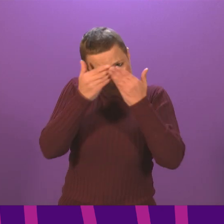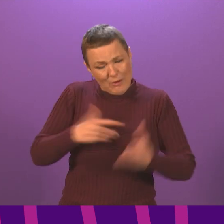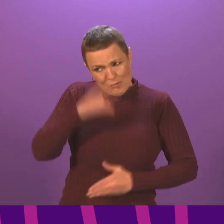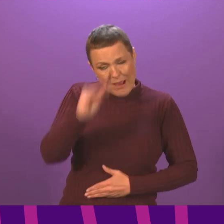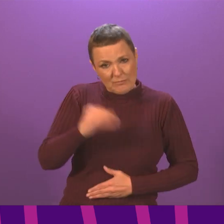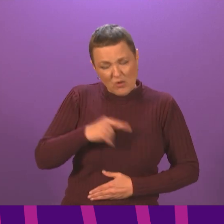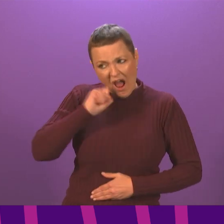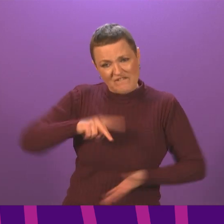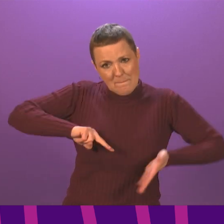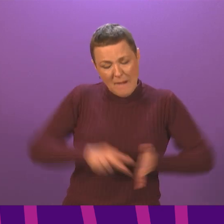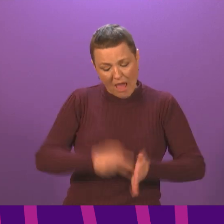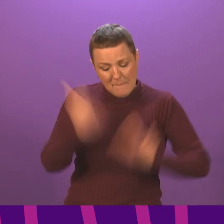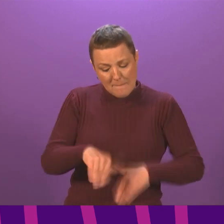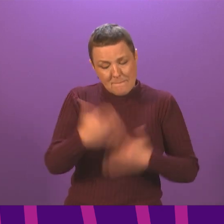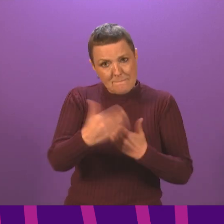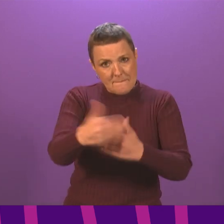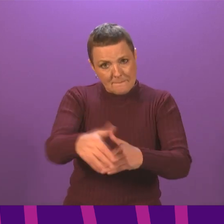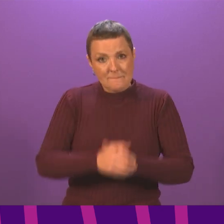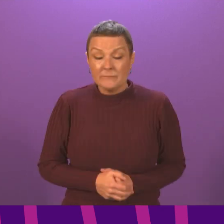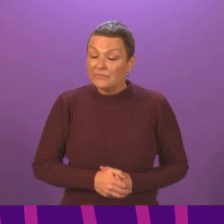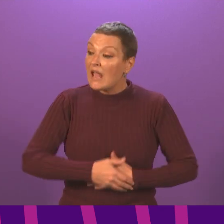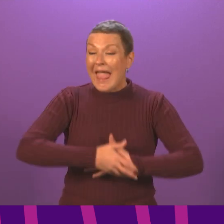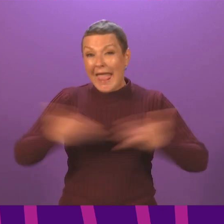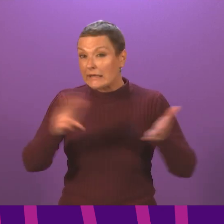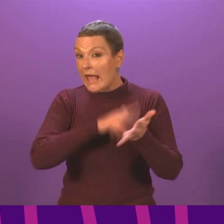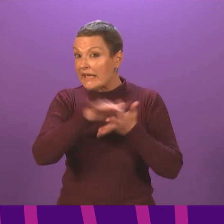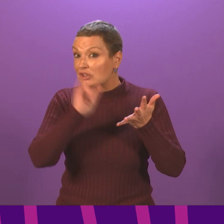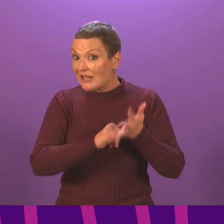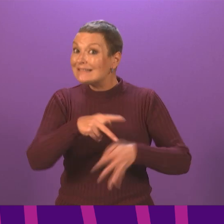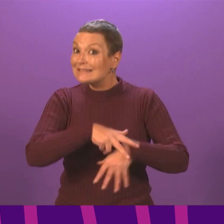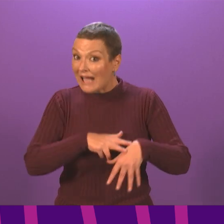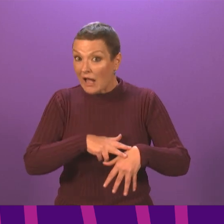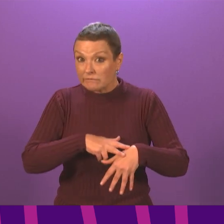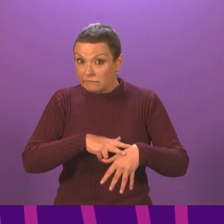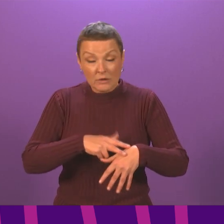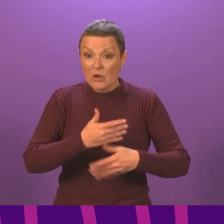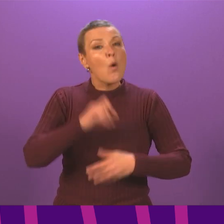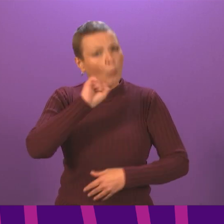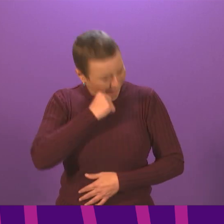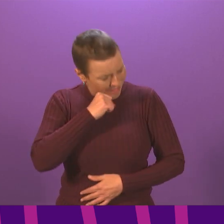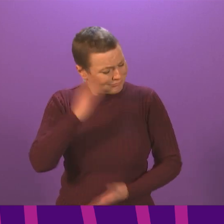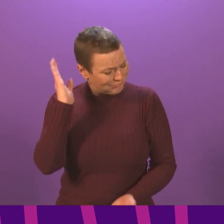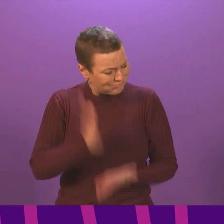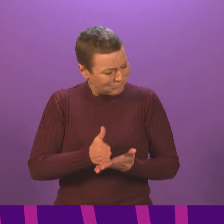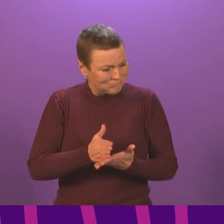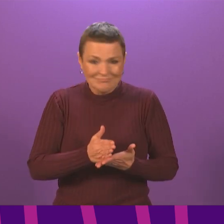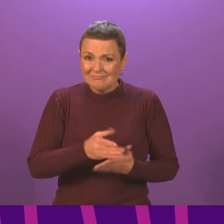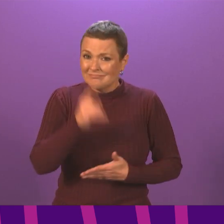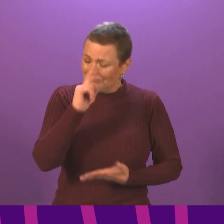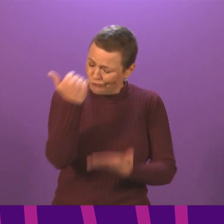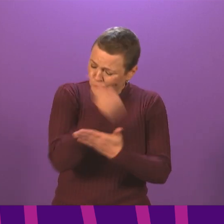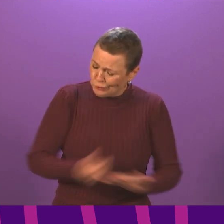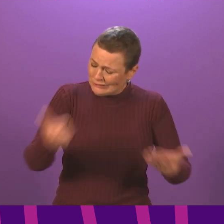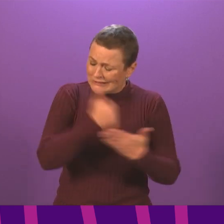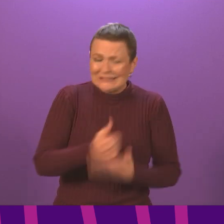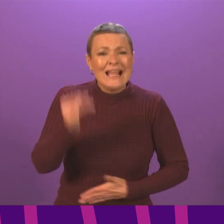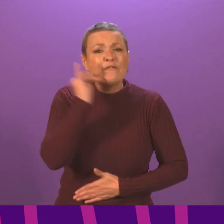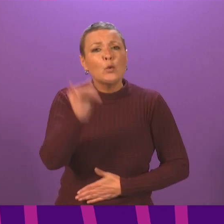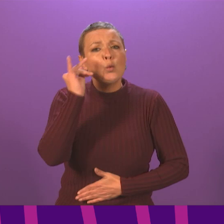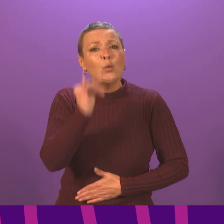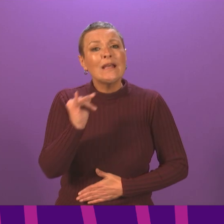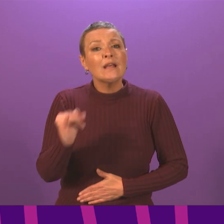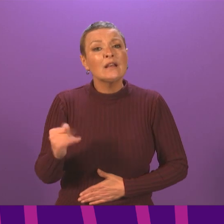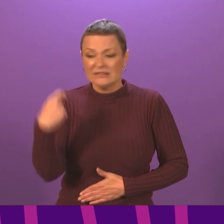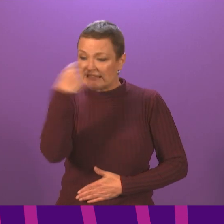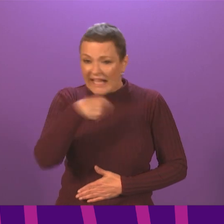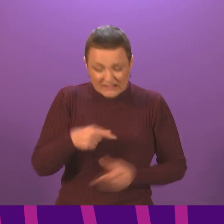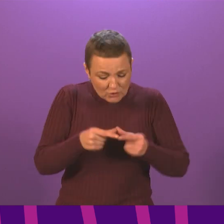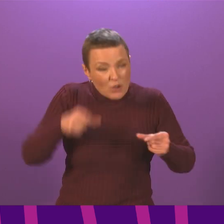As I said, all patient-facing NHS staff will undergo routine weekly testing by the end